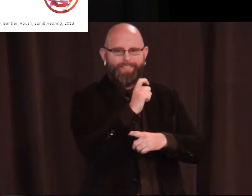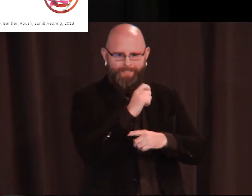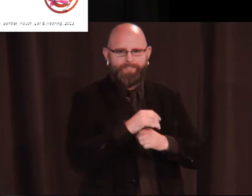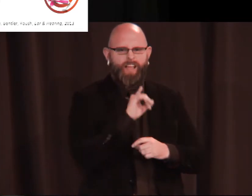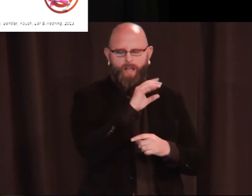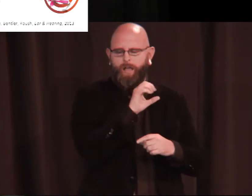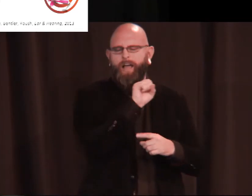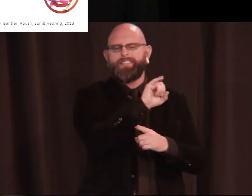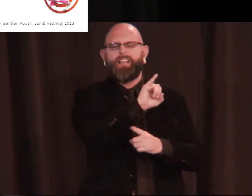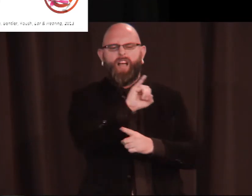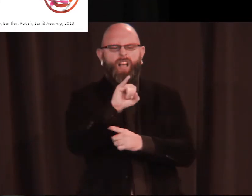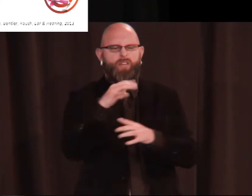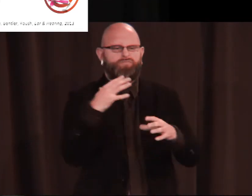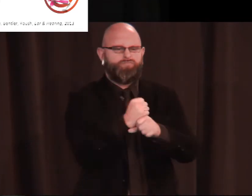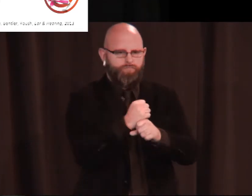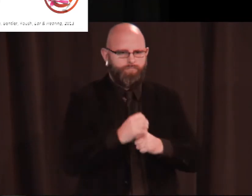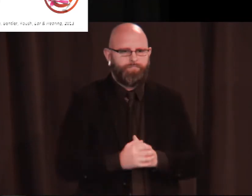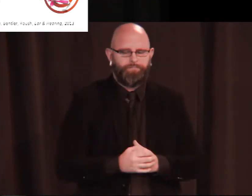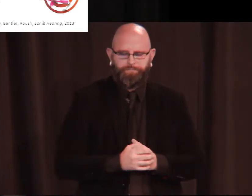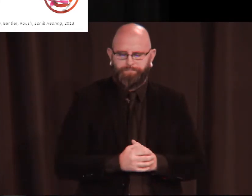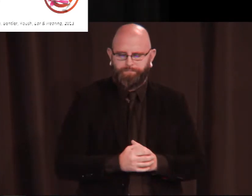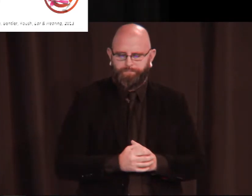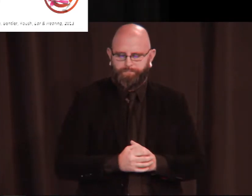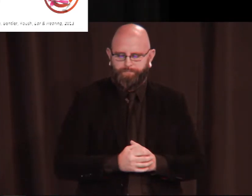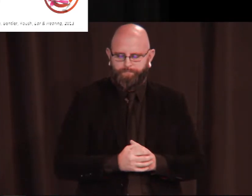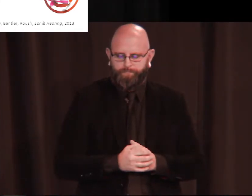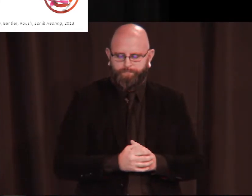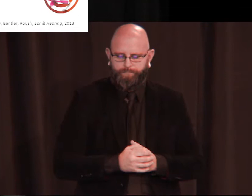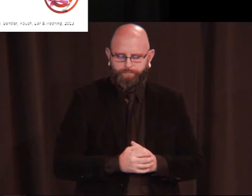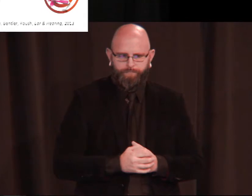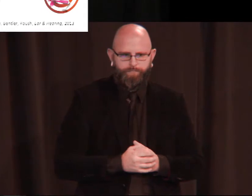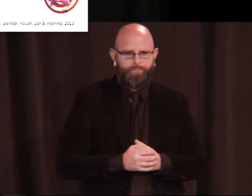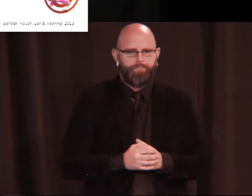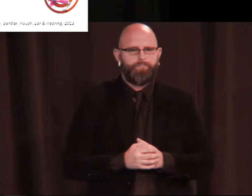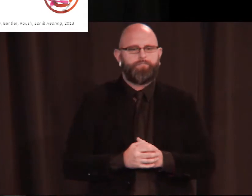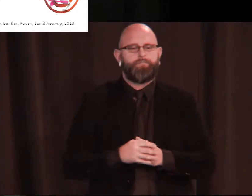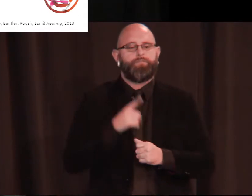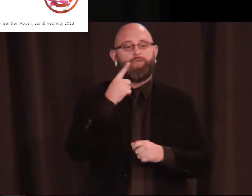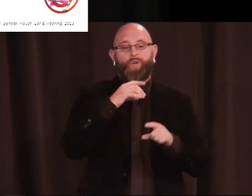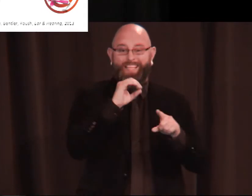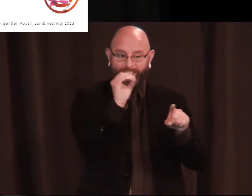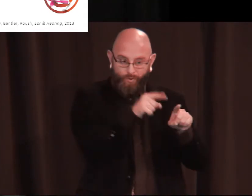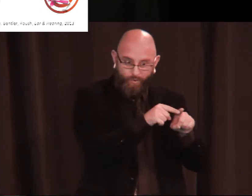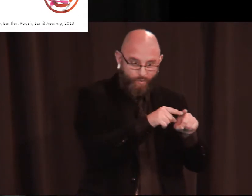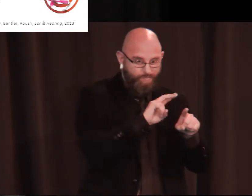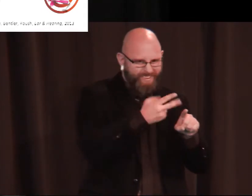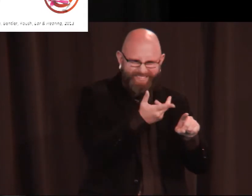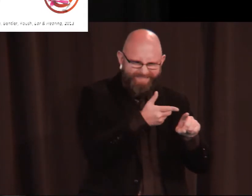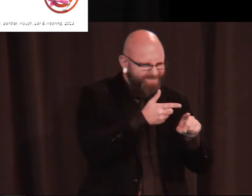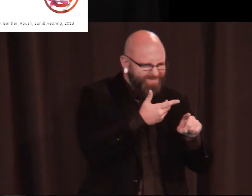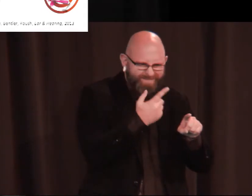Sorry. I can go back. With 0 being a score that's not audible at all to the listener